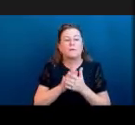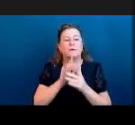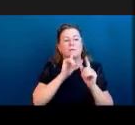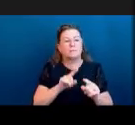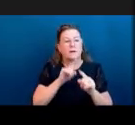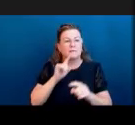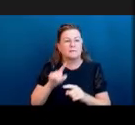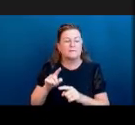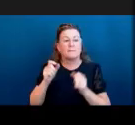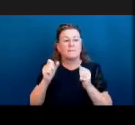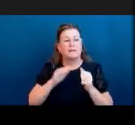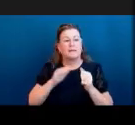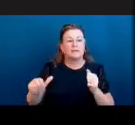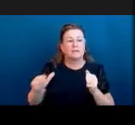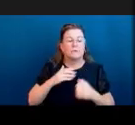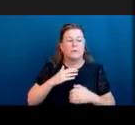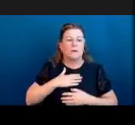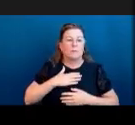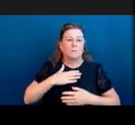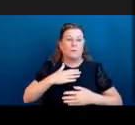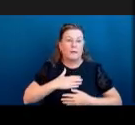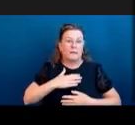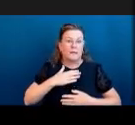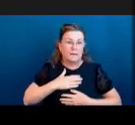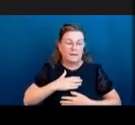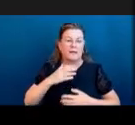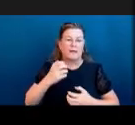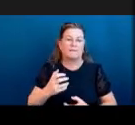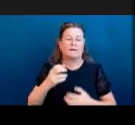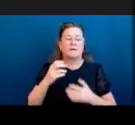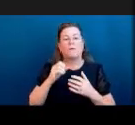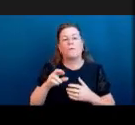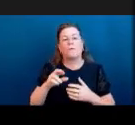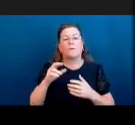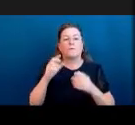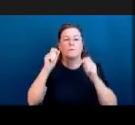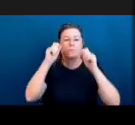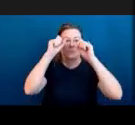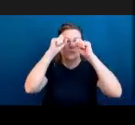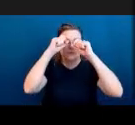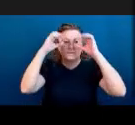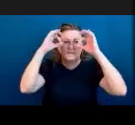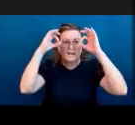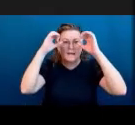children will breathe really heavy or change their muscle tone, or their pupils will dilate in response to something,